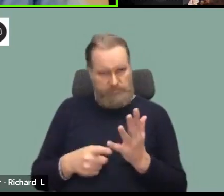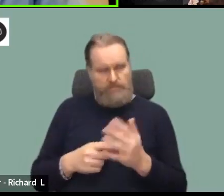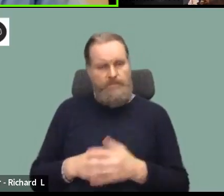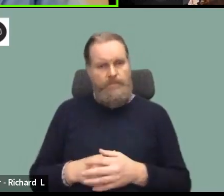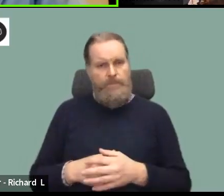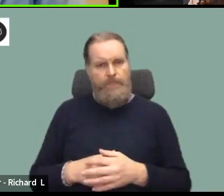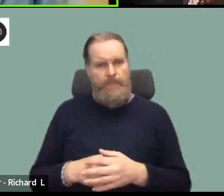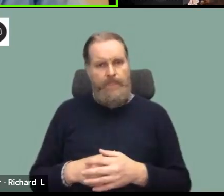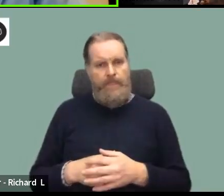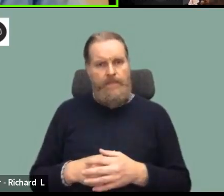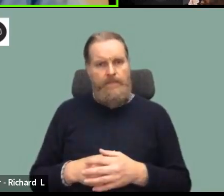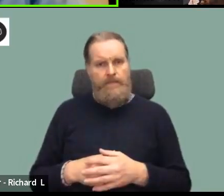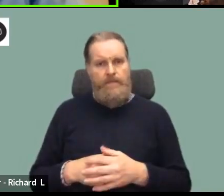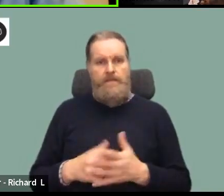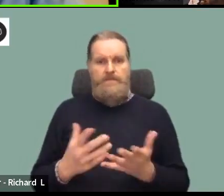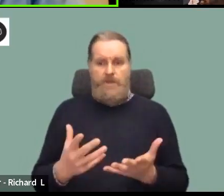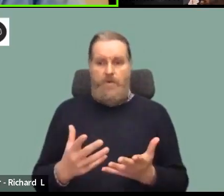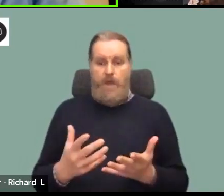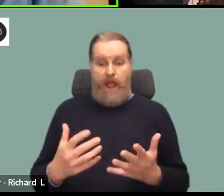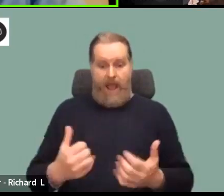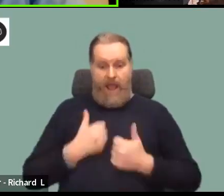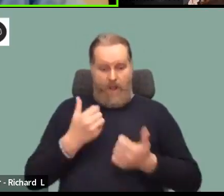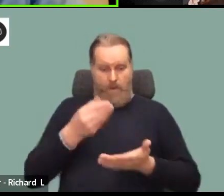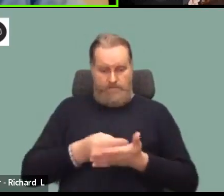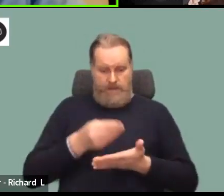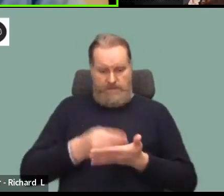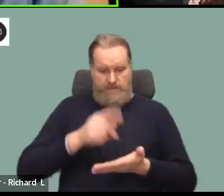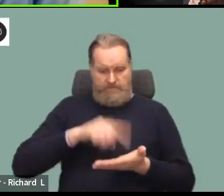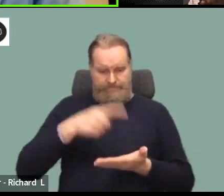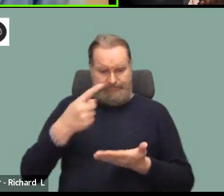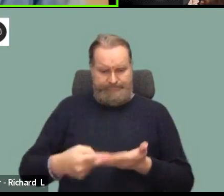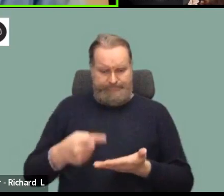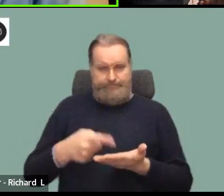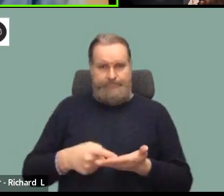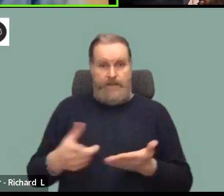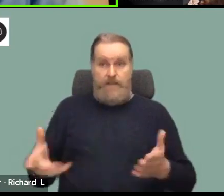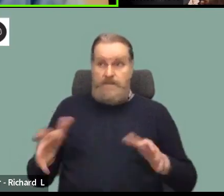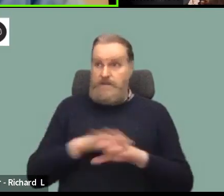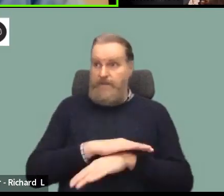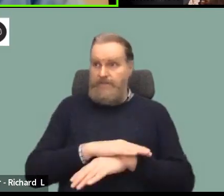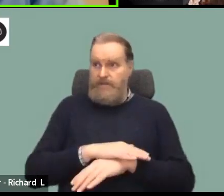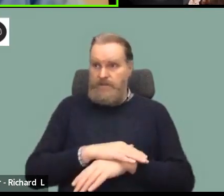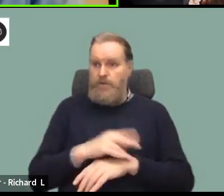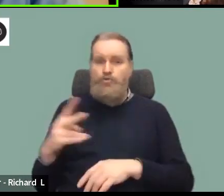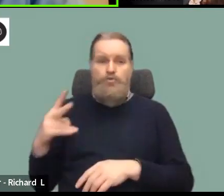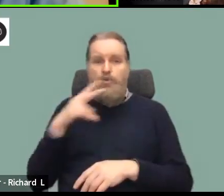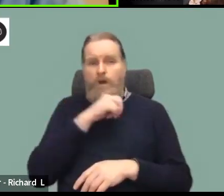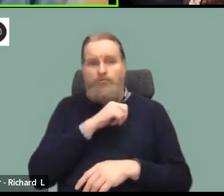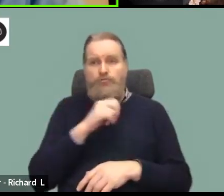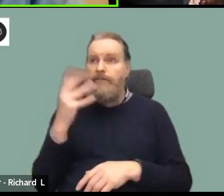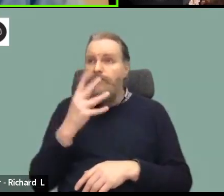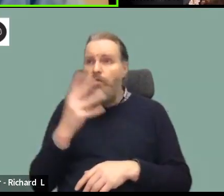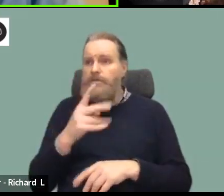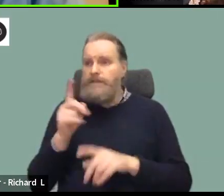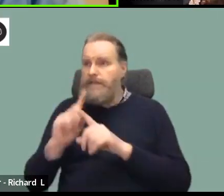fair to say is that the National Ballot for don't have to be spread across 214 to be spread across 214, employers. When When we revalidated Marcy